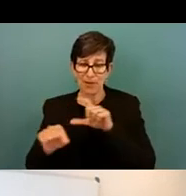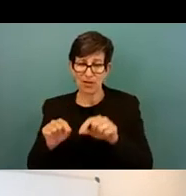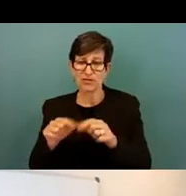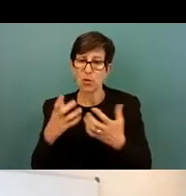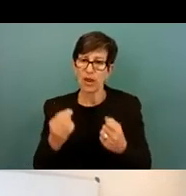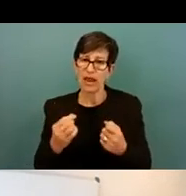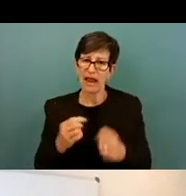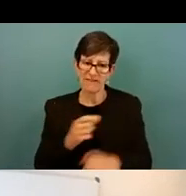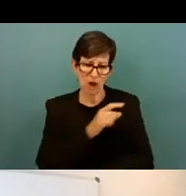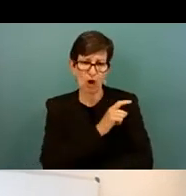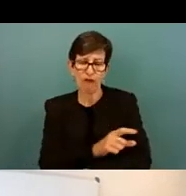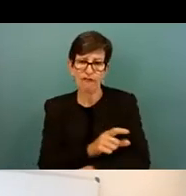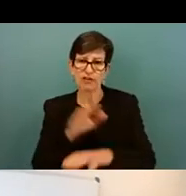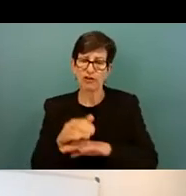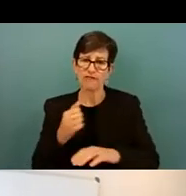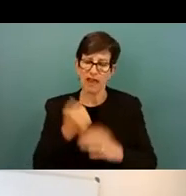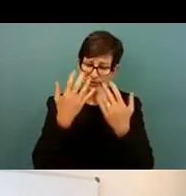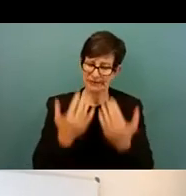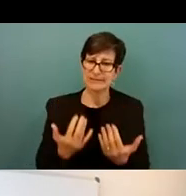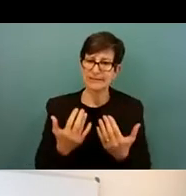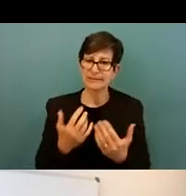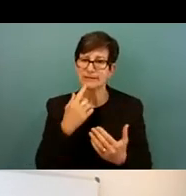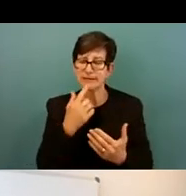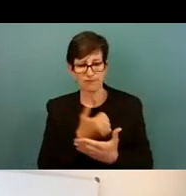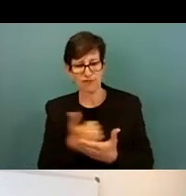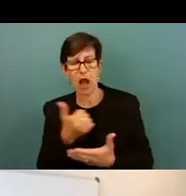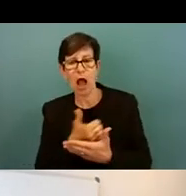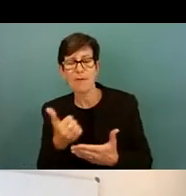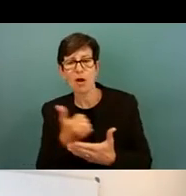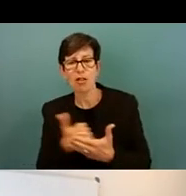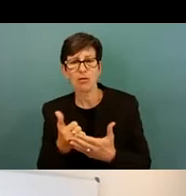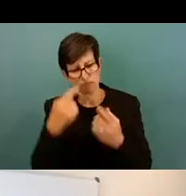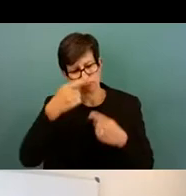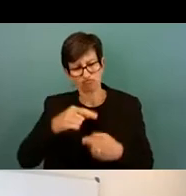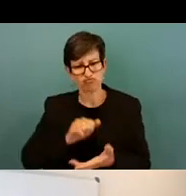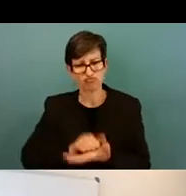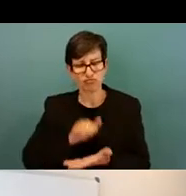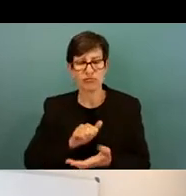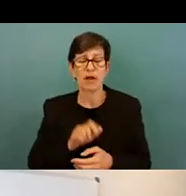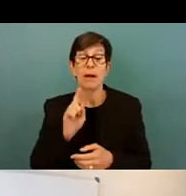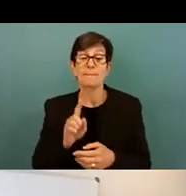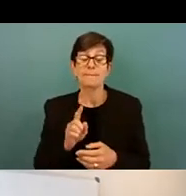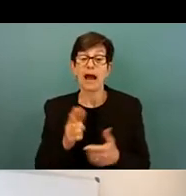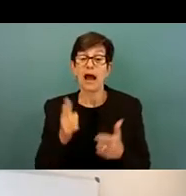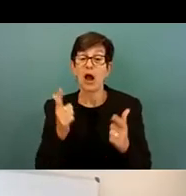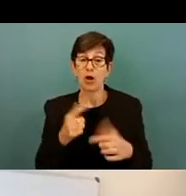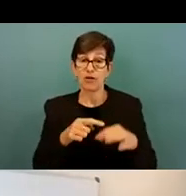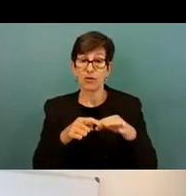in the reliability of the data that said a lot of the questions that have popped up throughout